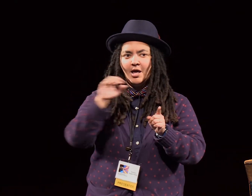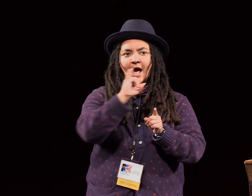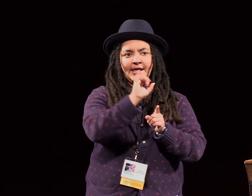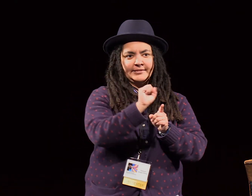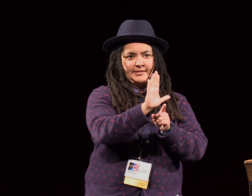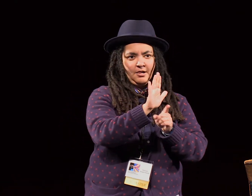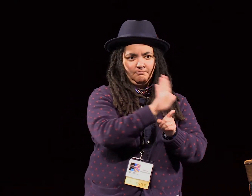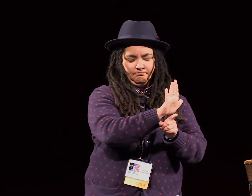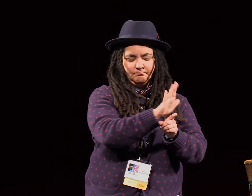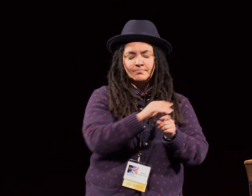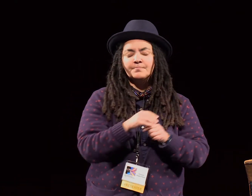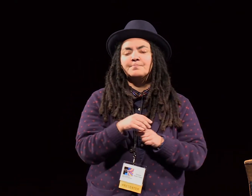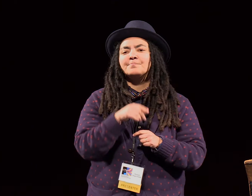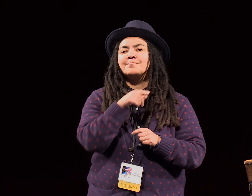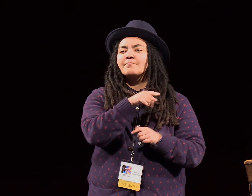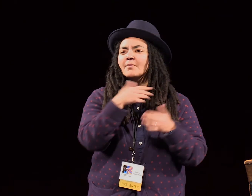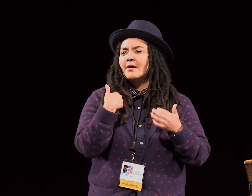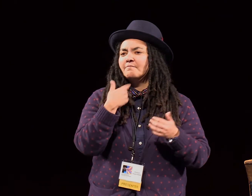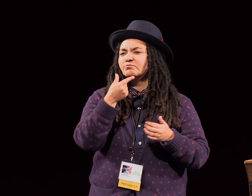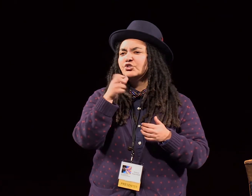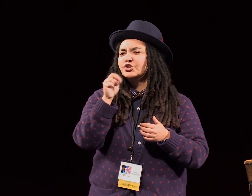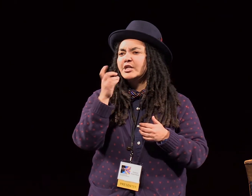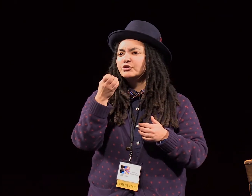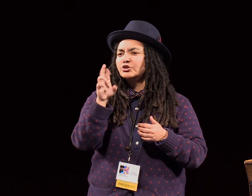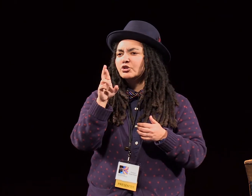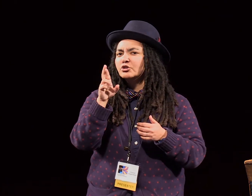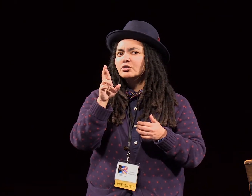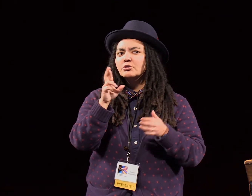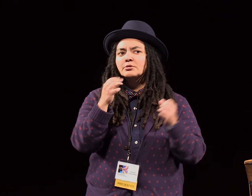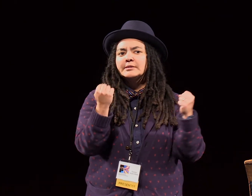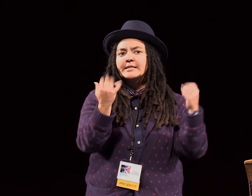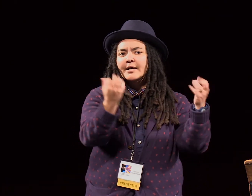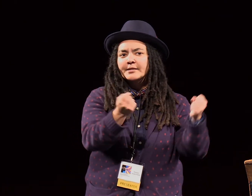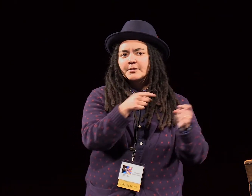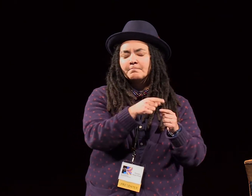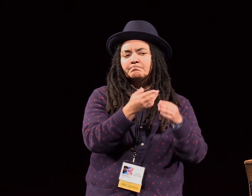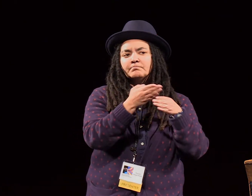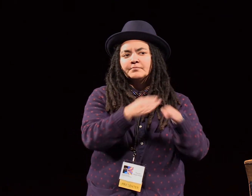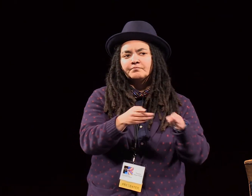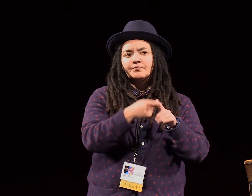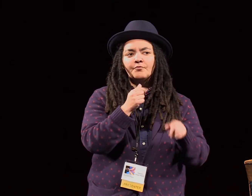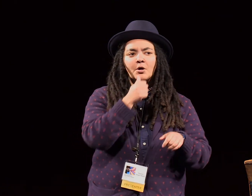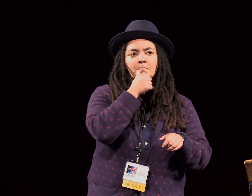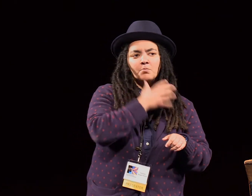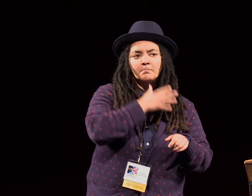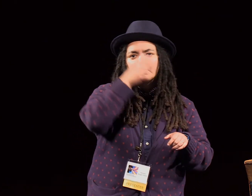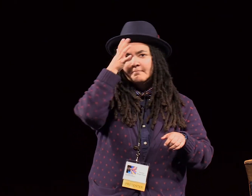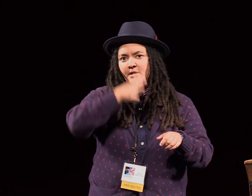And we studied their sign language over in Ireland, and realized that there's a lot of gendered sign.